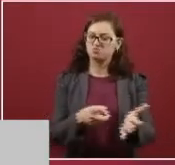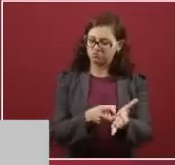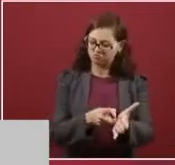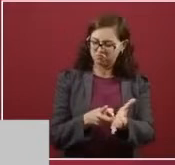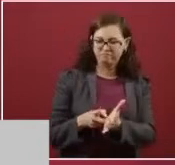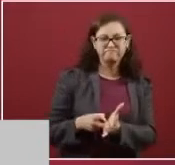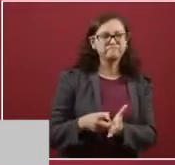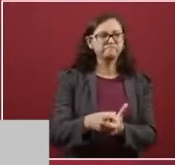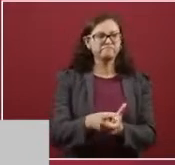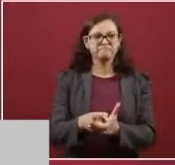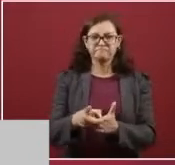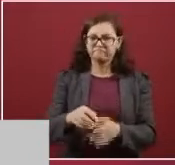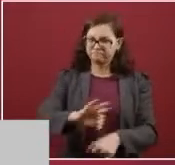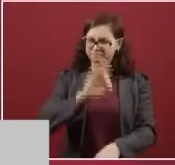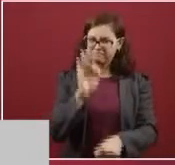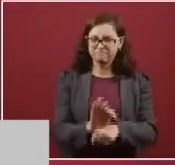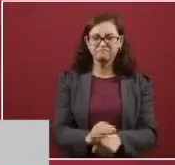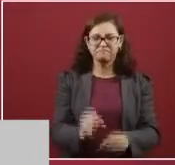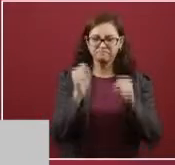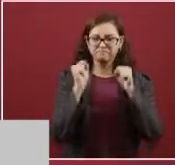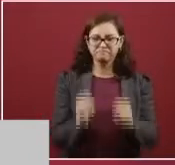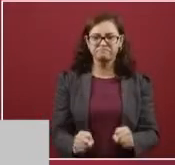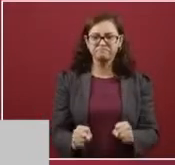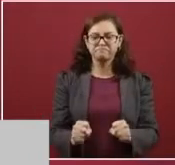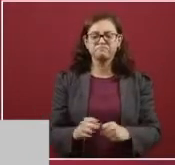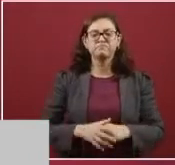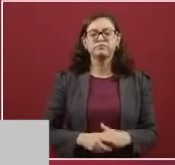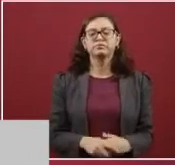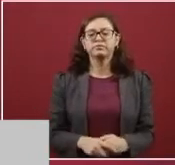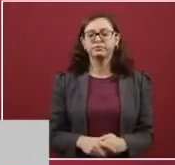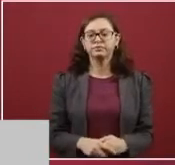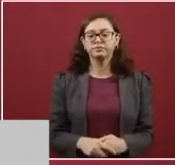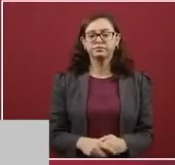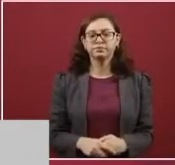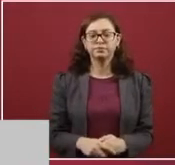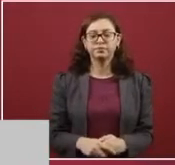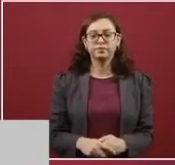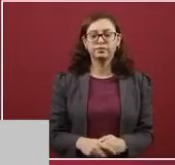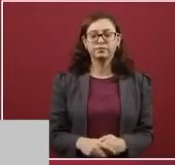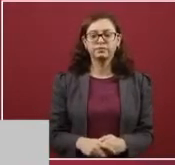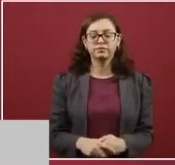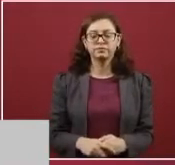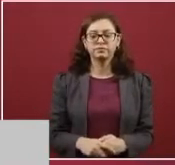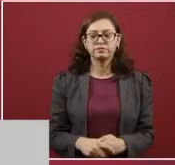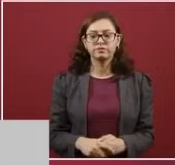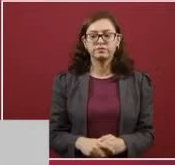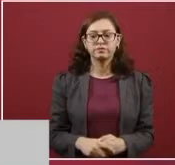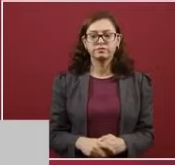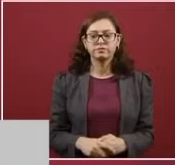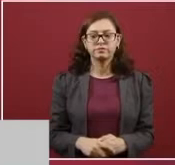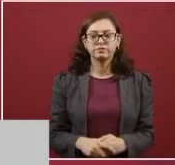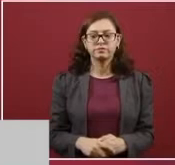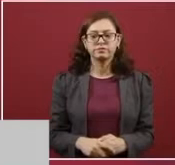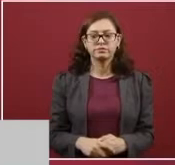There will be austerity in the handling of funds for the dissemination of information as well as advertising spending by 50%